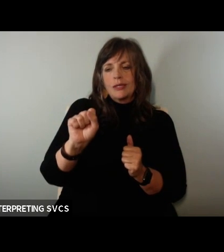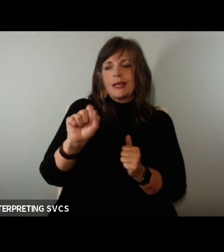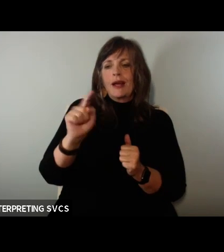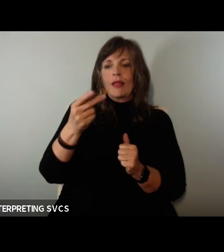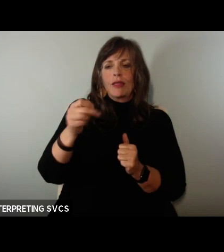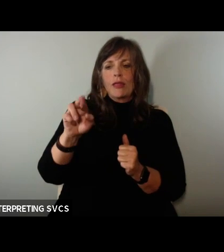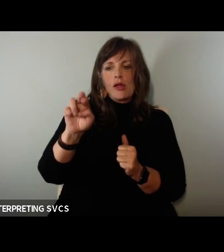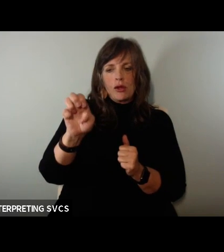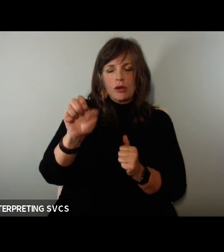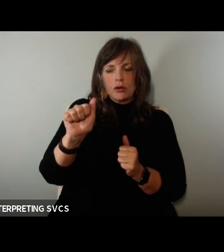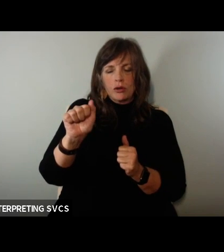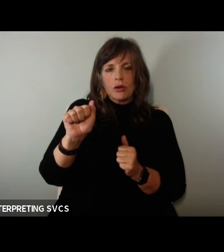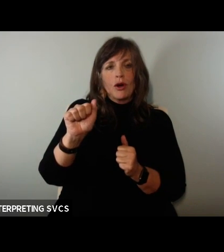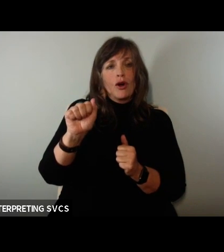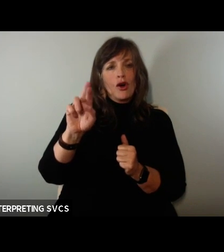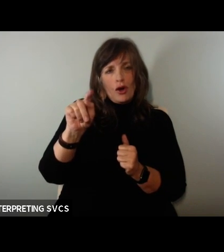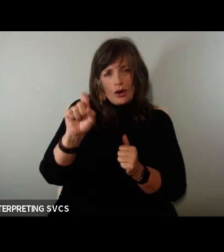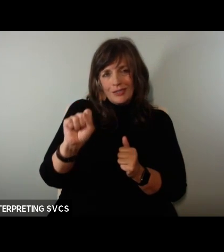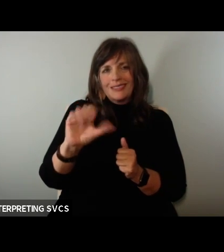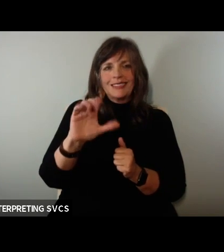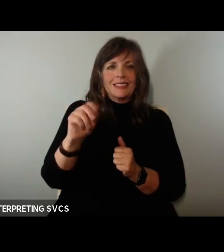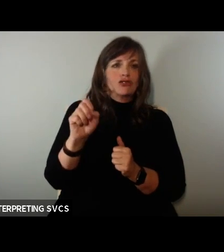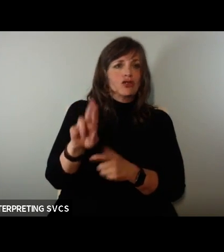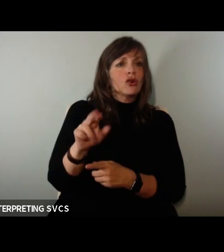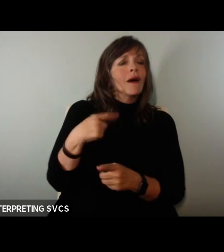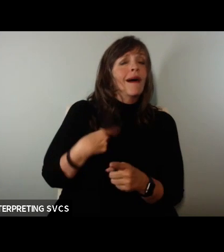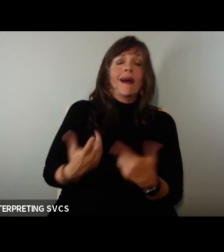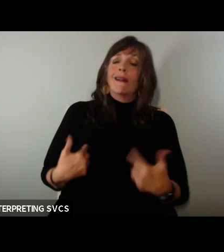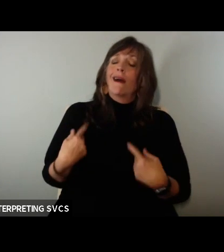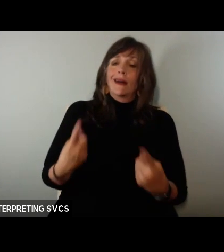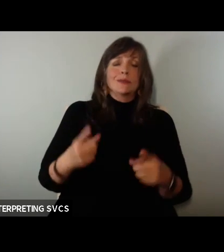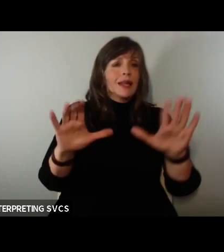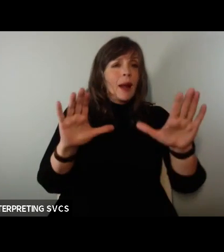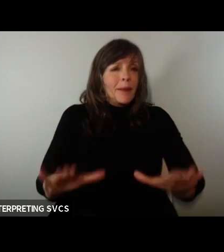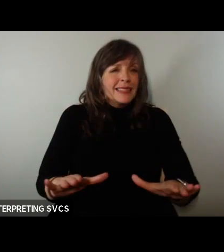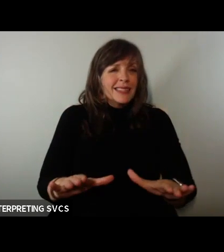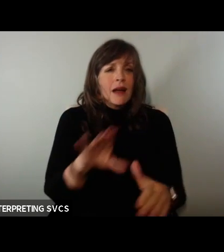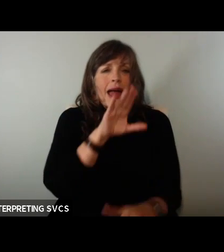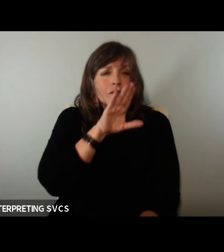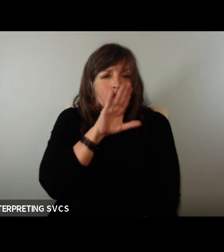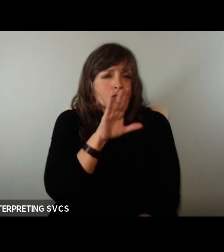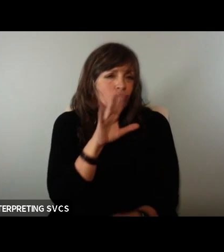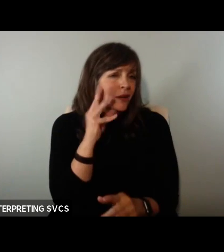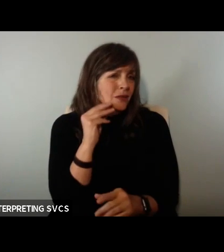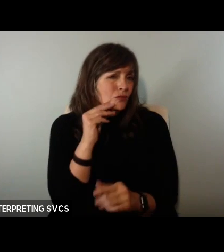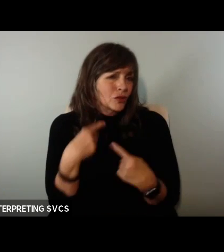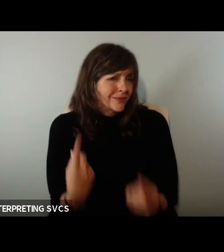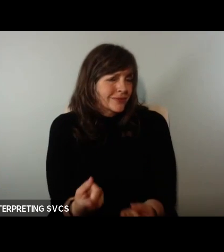And it has been an amazing and frustrating experience. A couple of the things